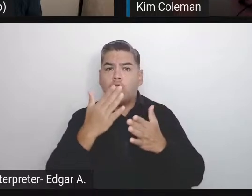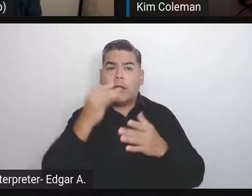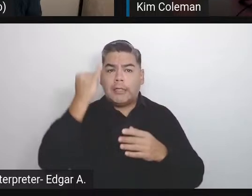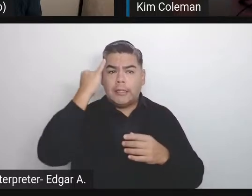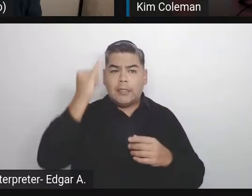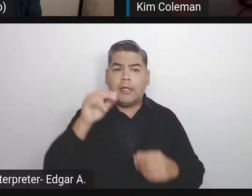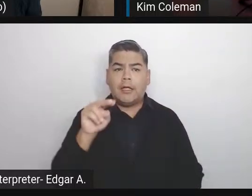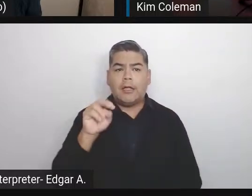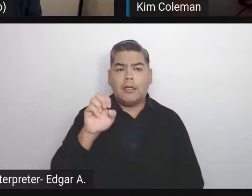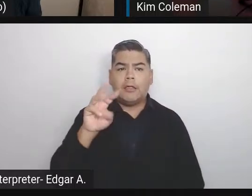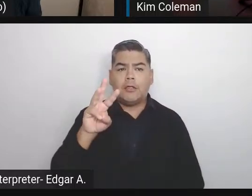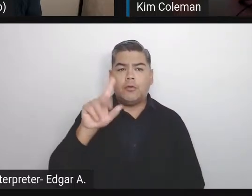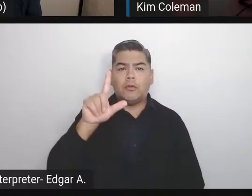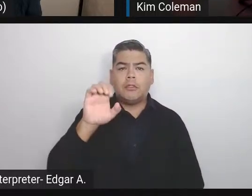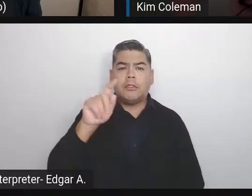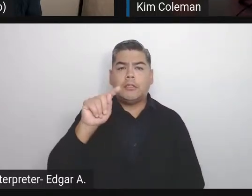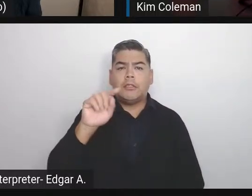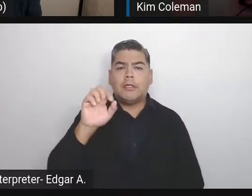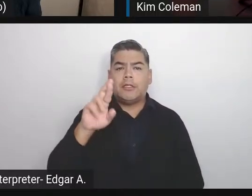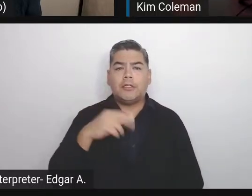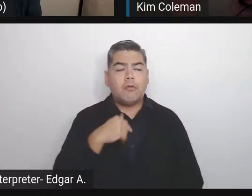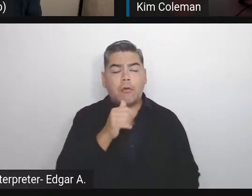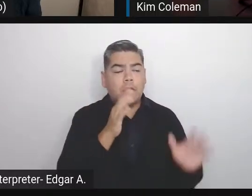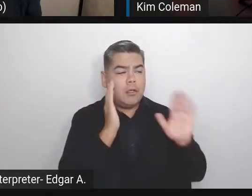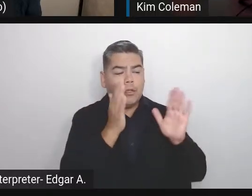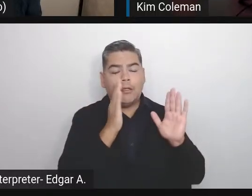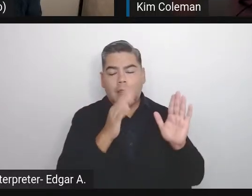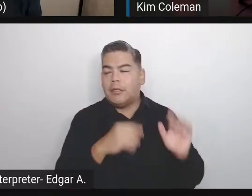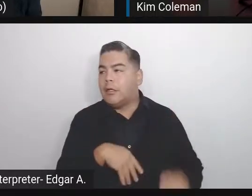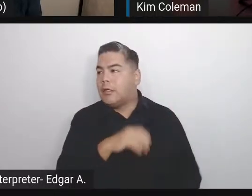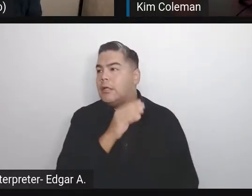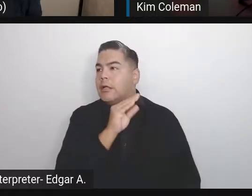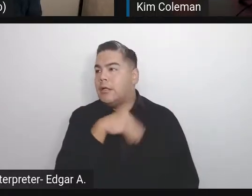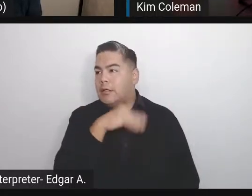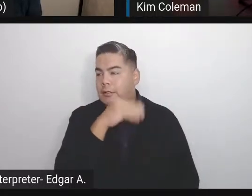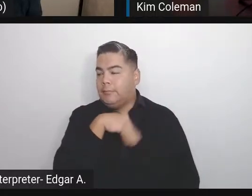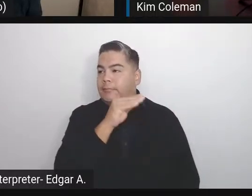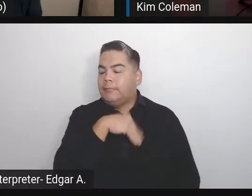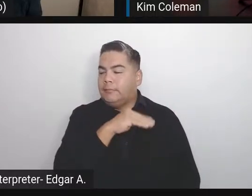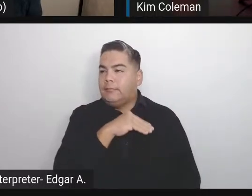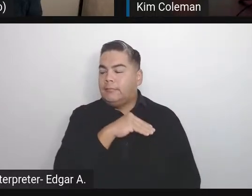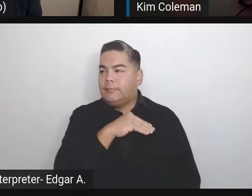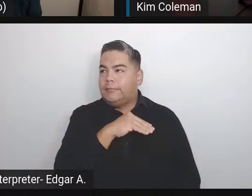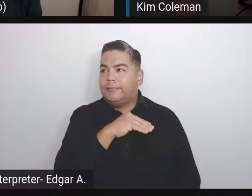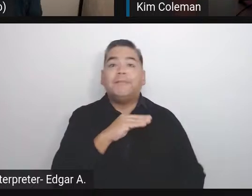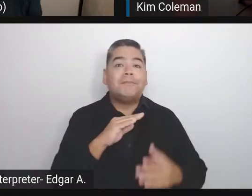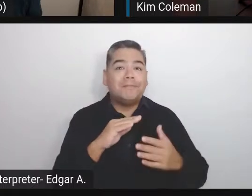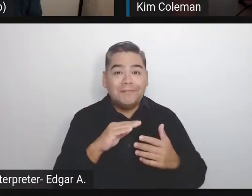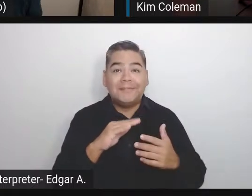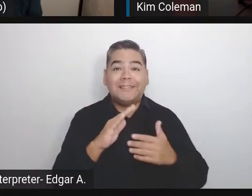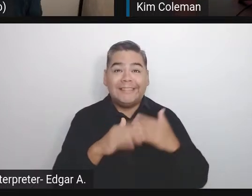Maciek Palmowski: It started in a funny way because at some point my wife asked me maybe we can start doing the newsletter and to be honest I was not listening carefully.